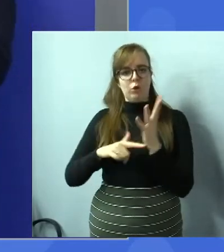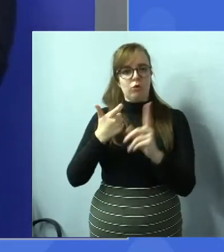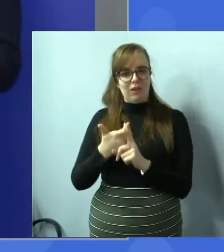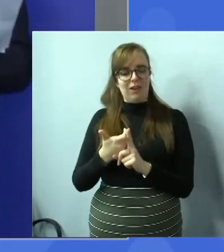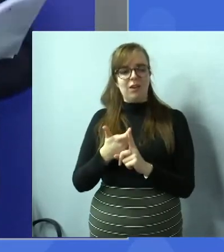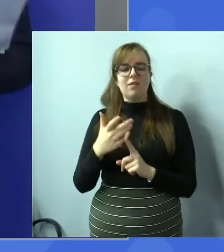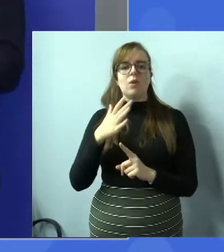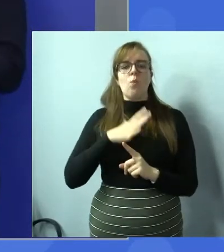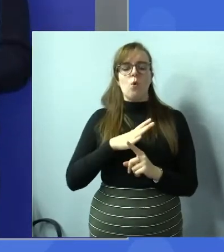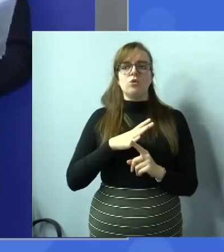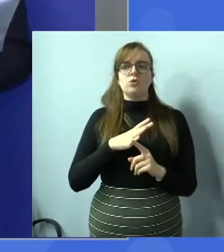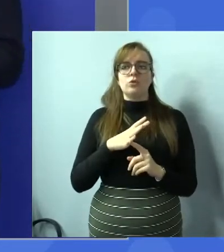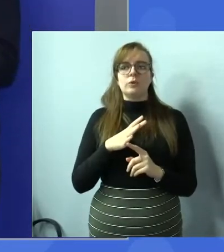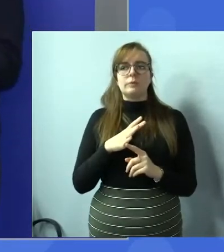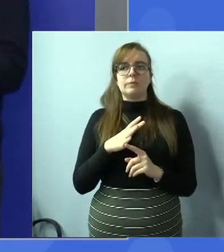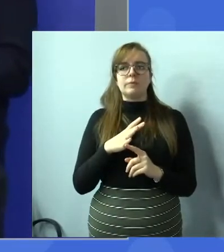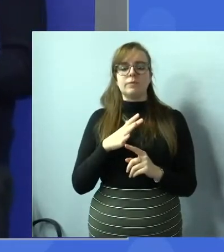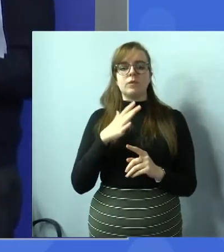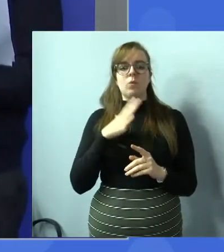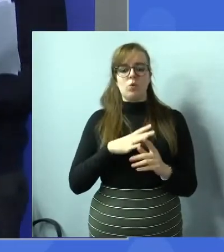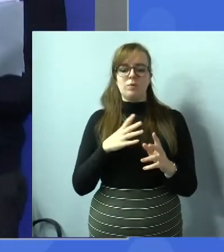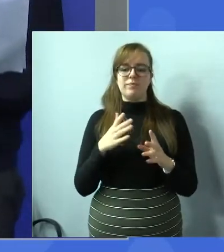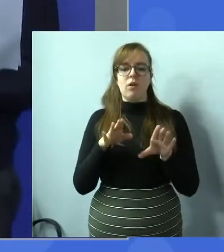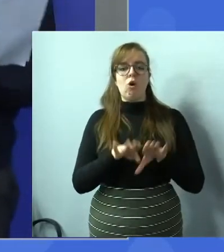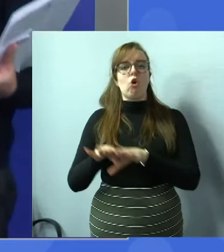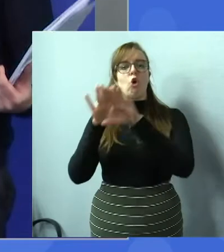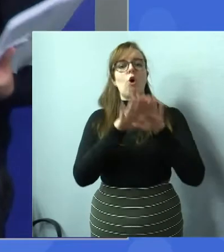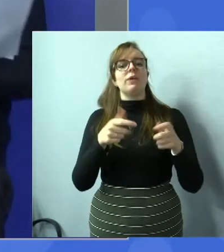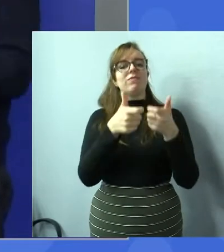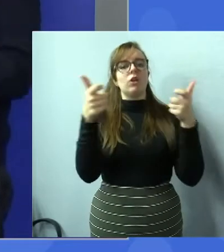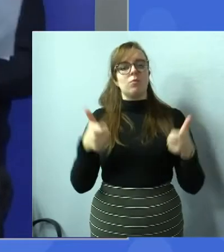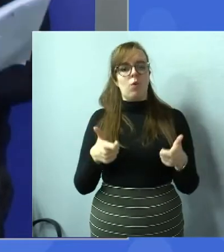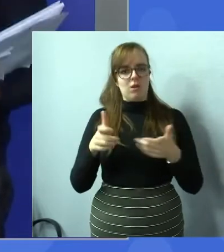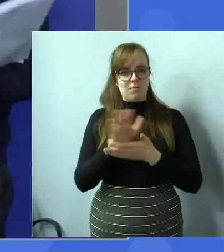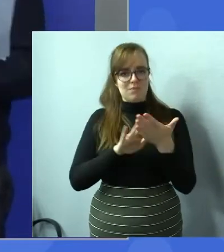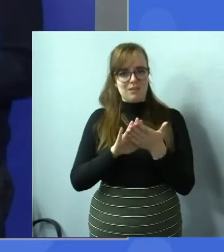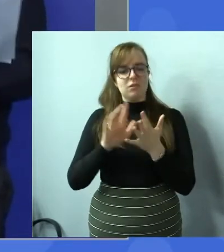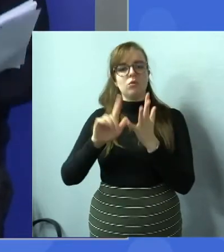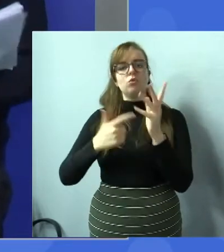to enter enter common frameworks that will see the UK Scottish governments and